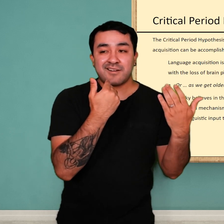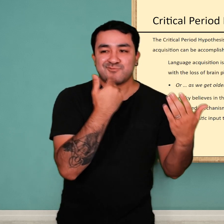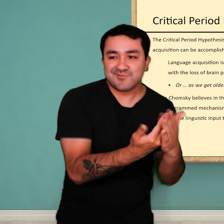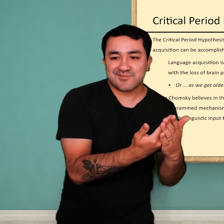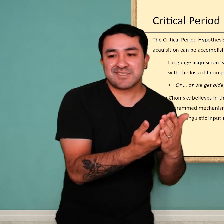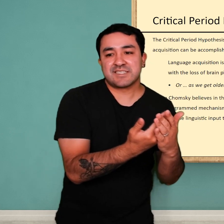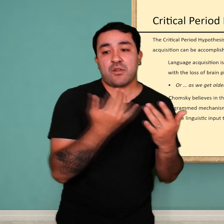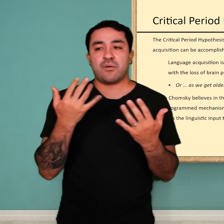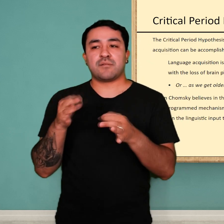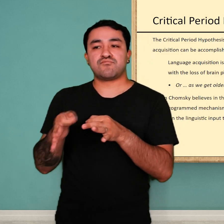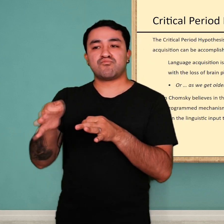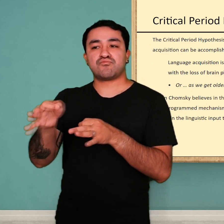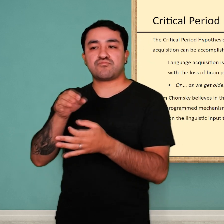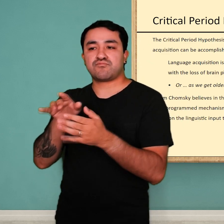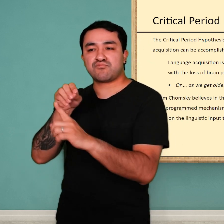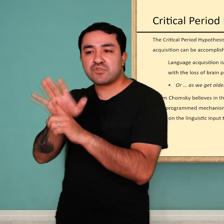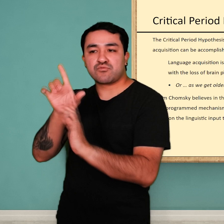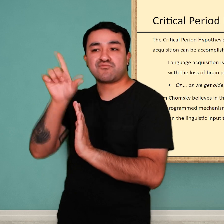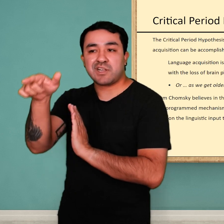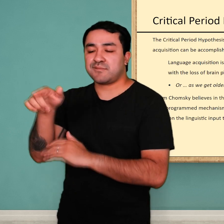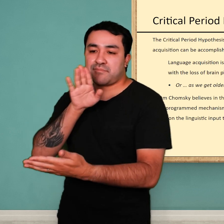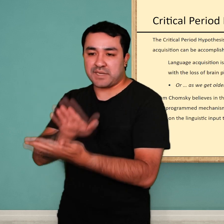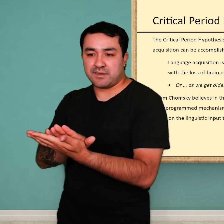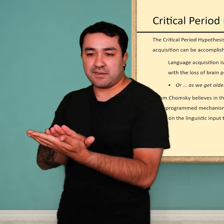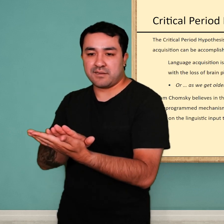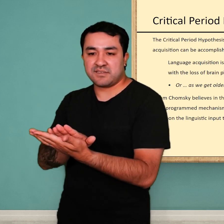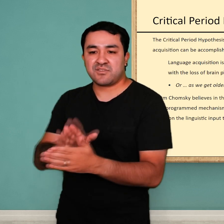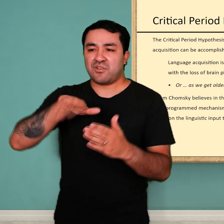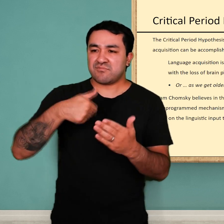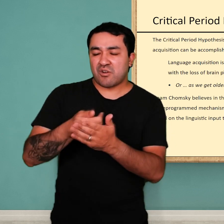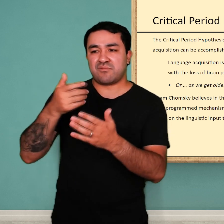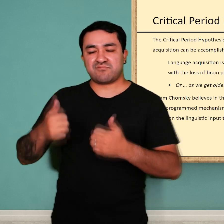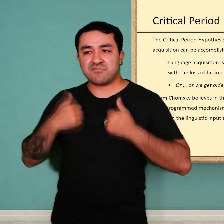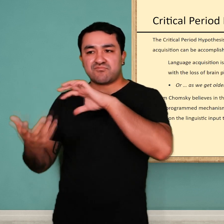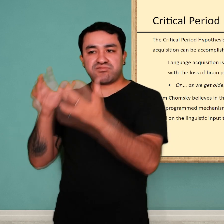Expose humans to language as early as possible for the best possible outcomes.